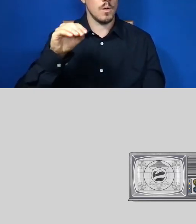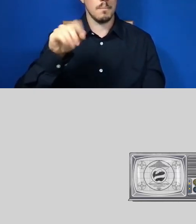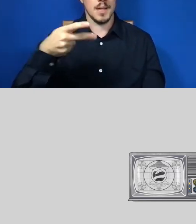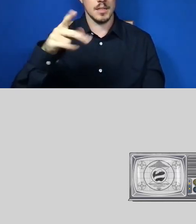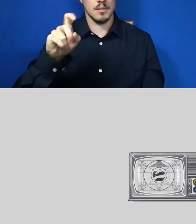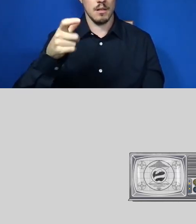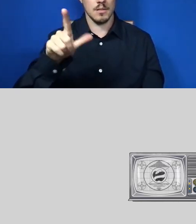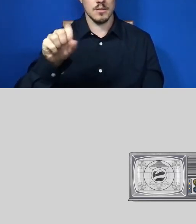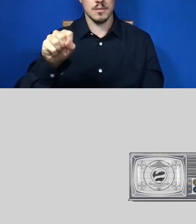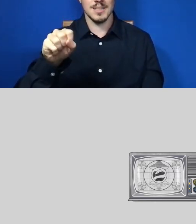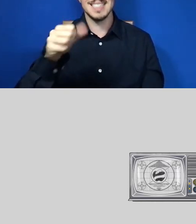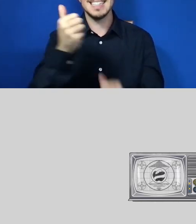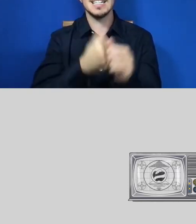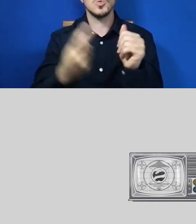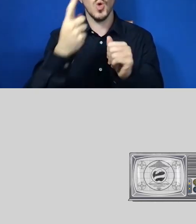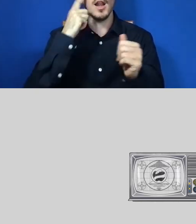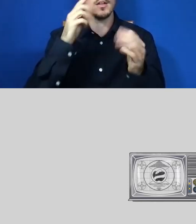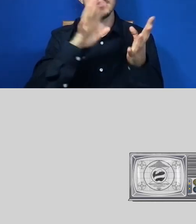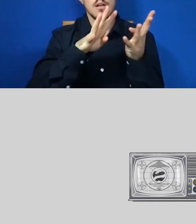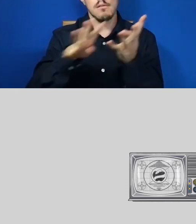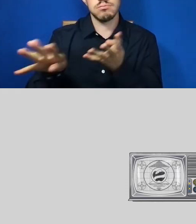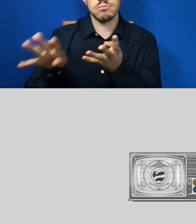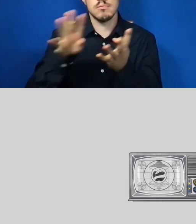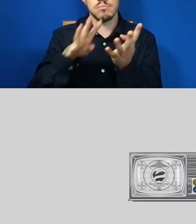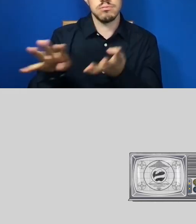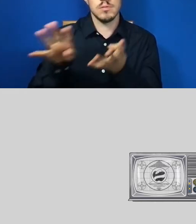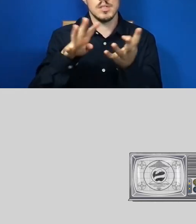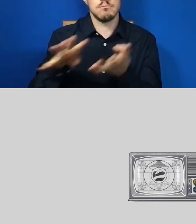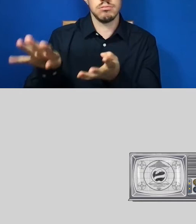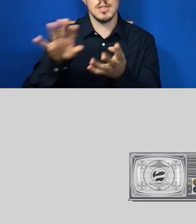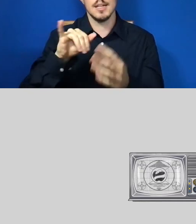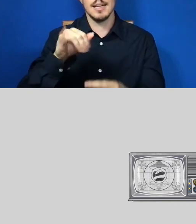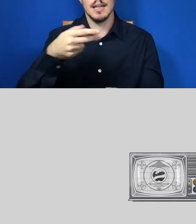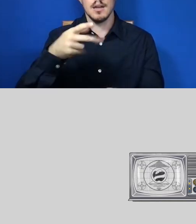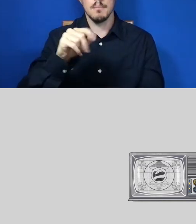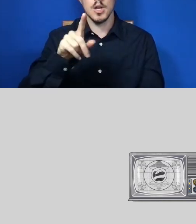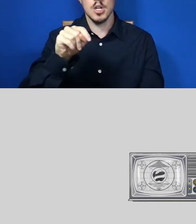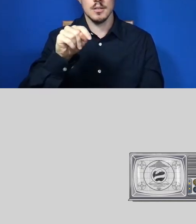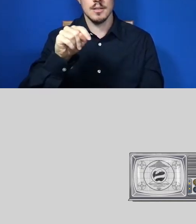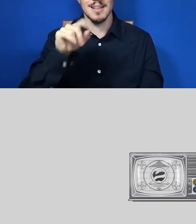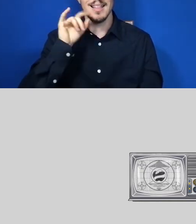Each pixel is passed in as a neuron into the input layer. The input data is fed into